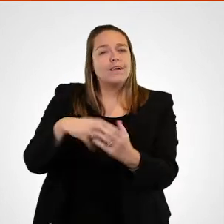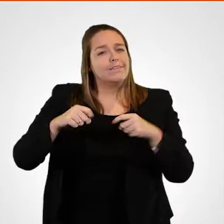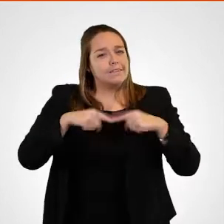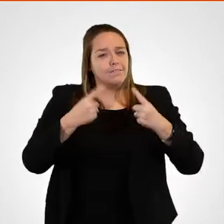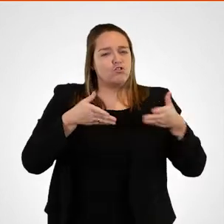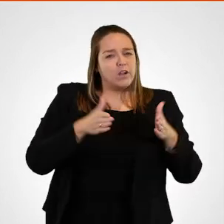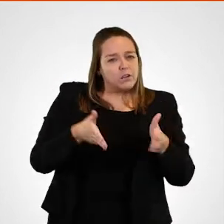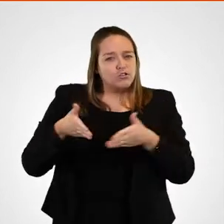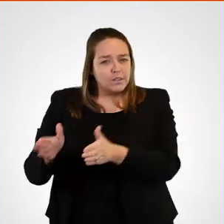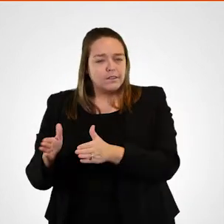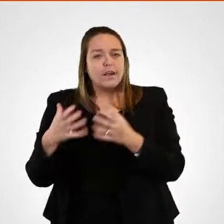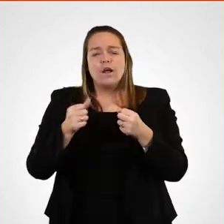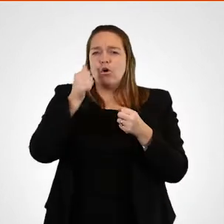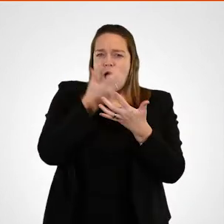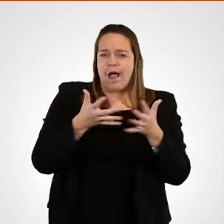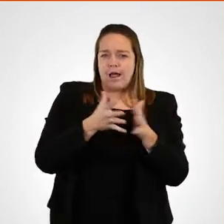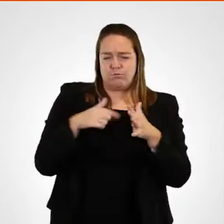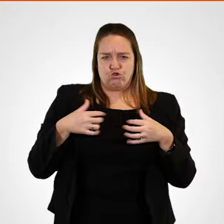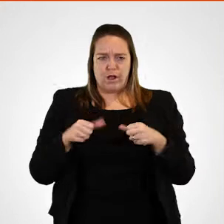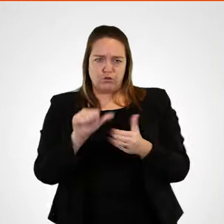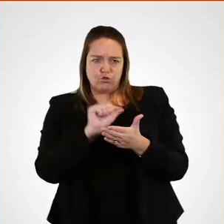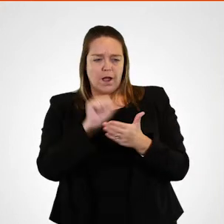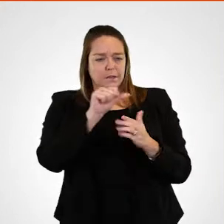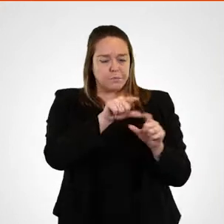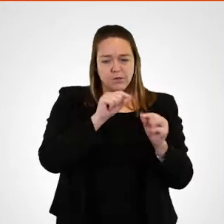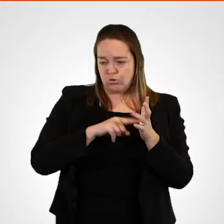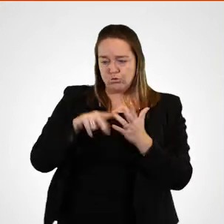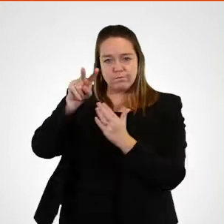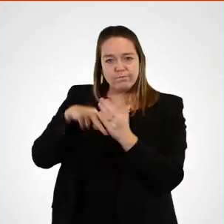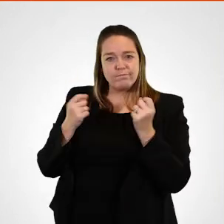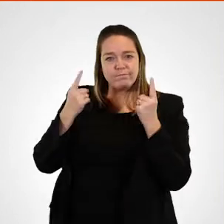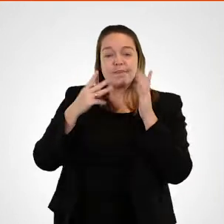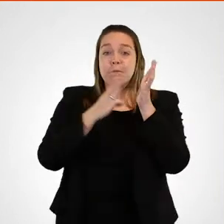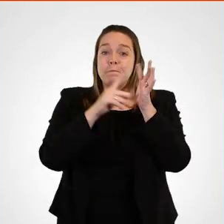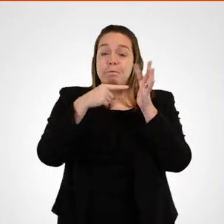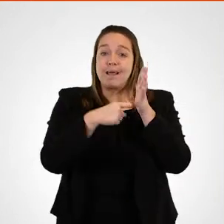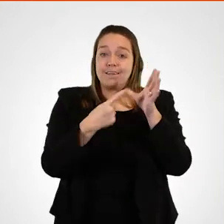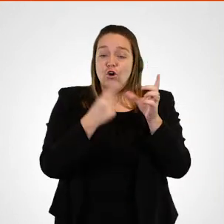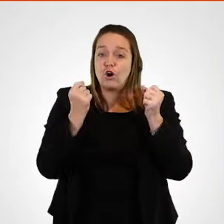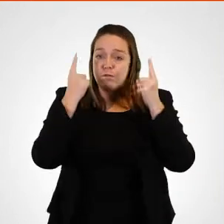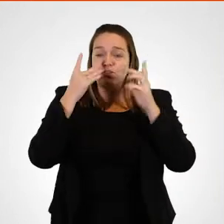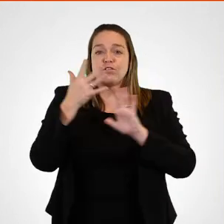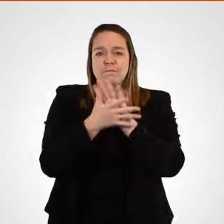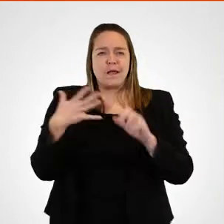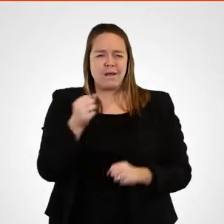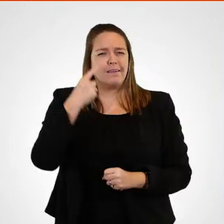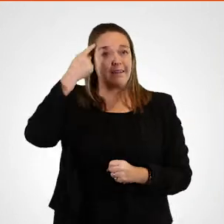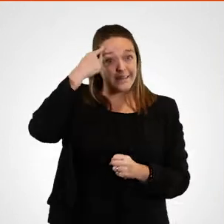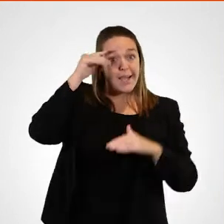and they know how to use those strategies. When we talk about meta comprehension, we're really talking about thinking about thinking.